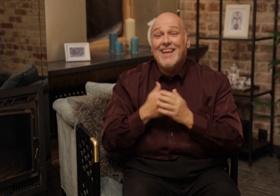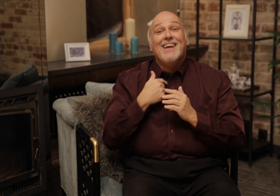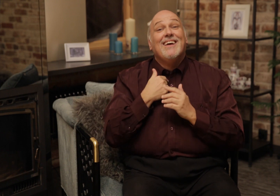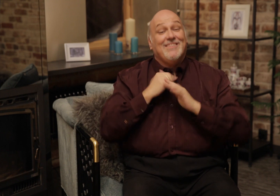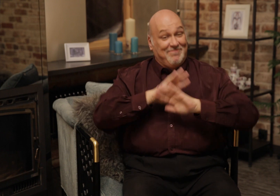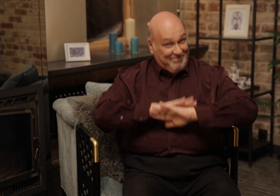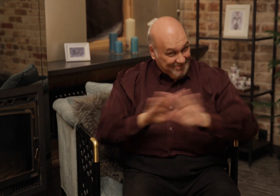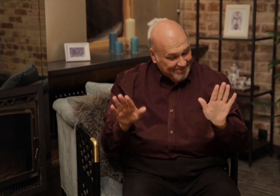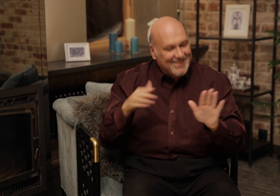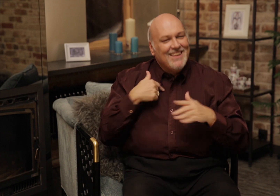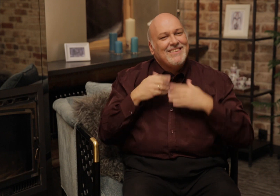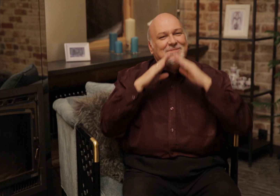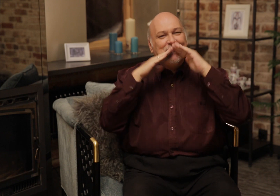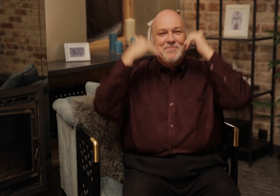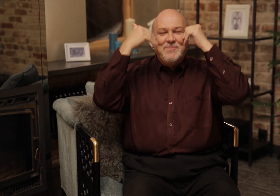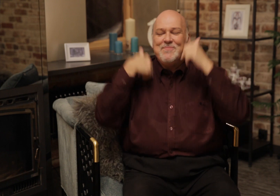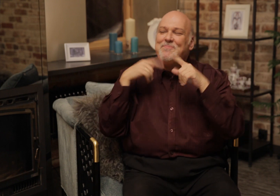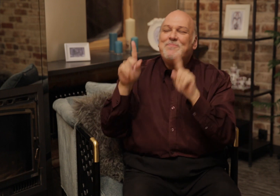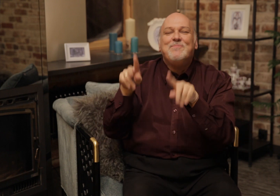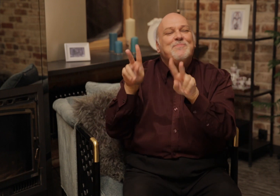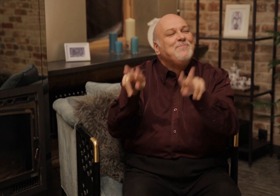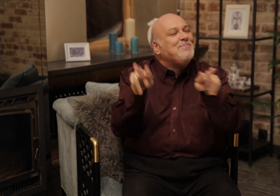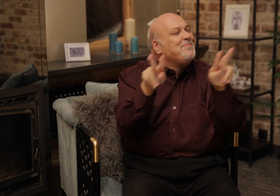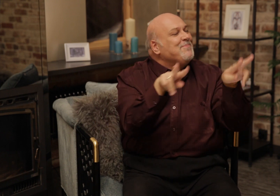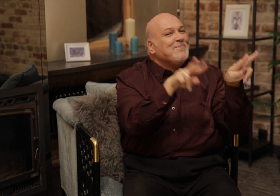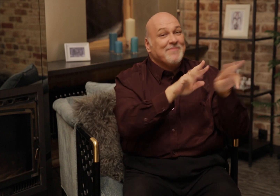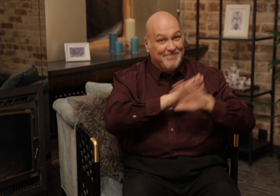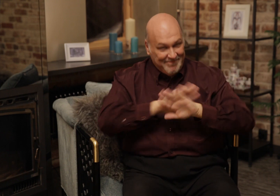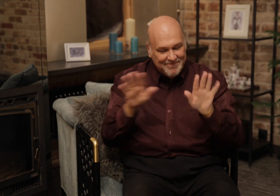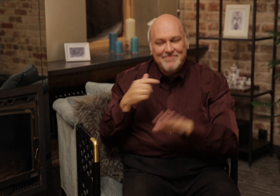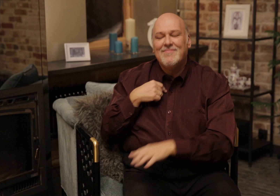It was a neat experience as I visited the square.